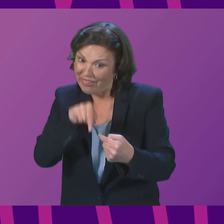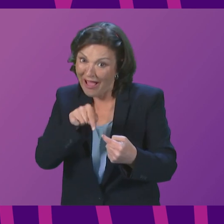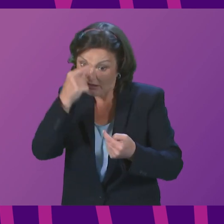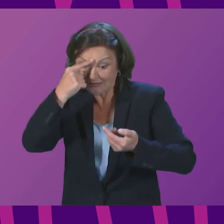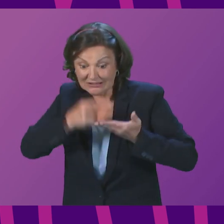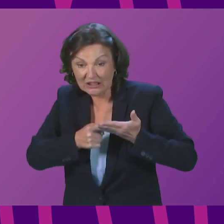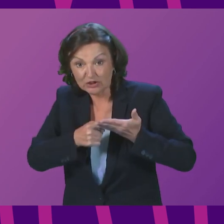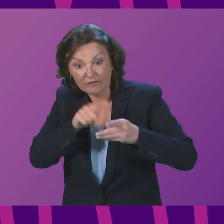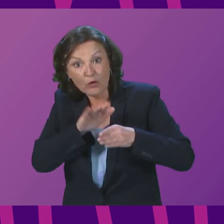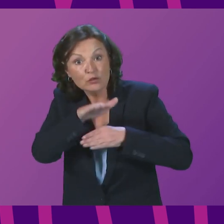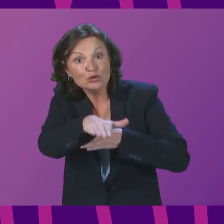why I sought further advice.